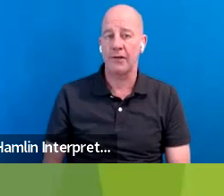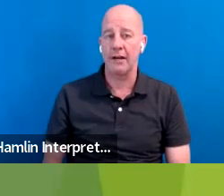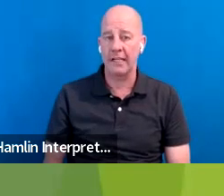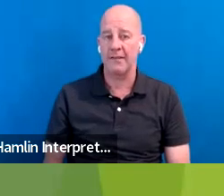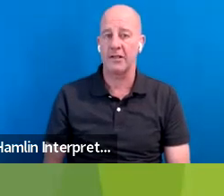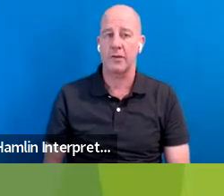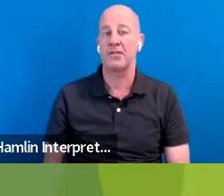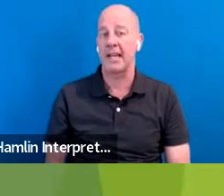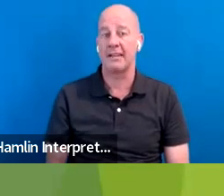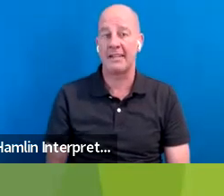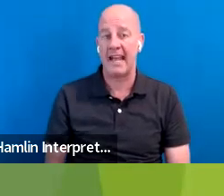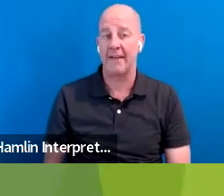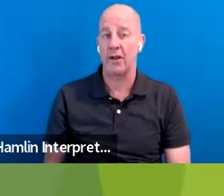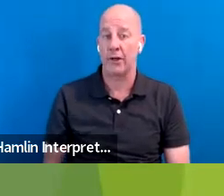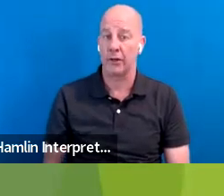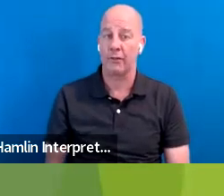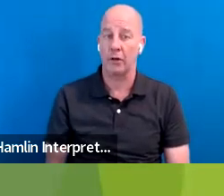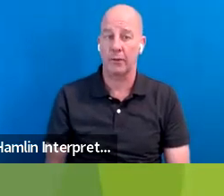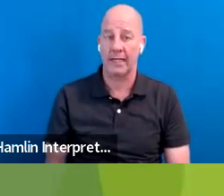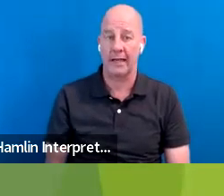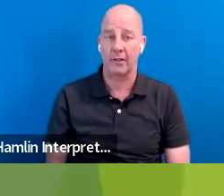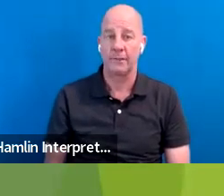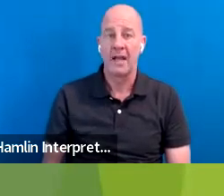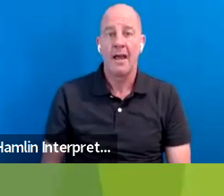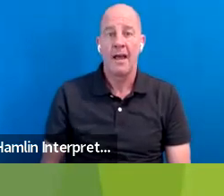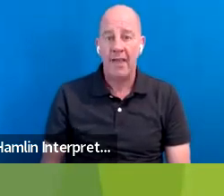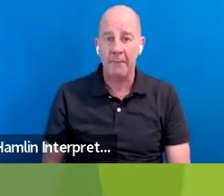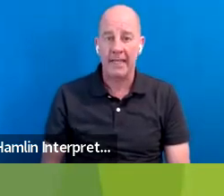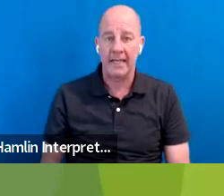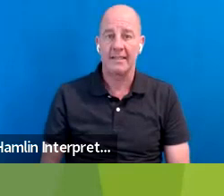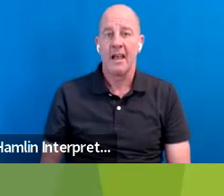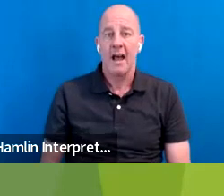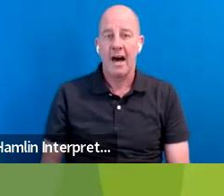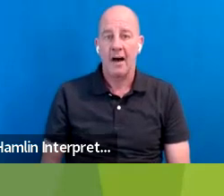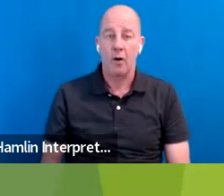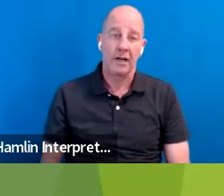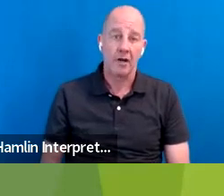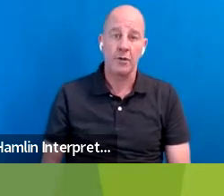hard of hearing individuals tend to have a 3rd or 4th grade level.